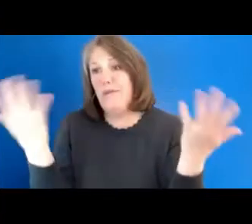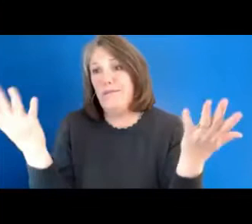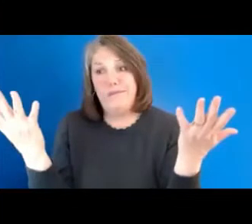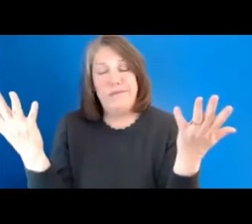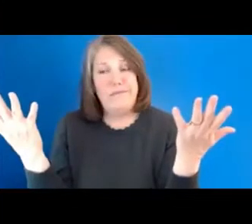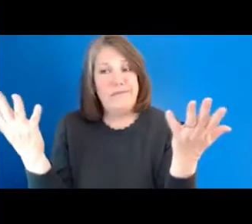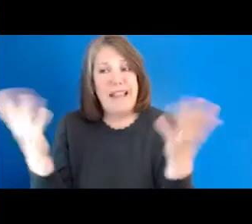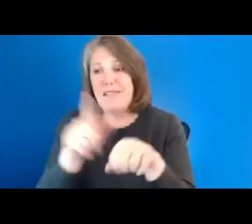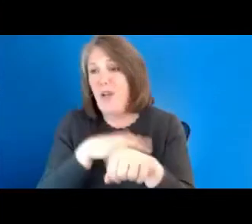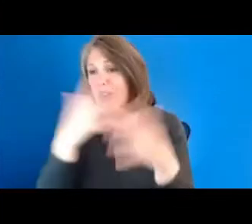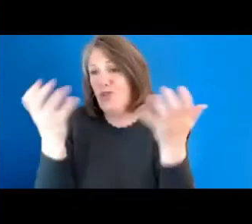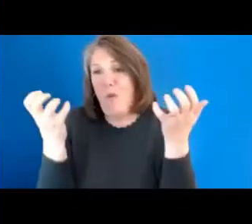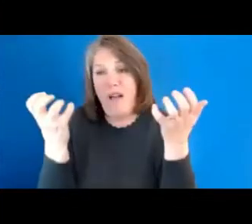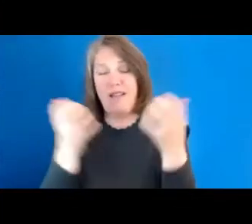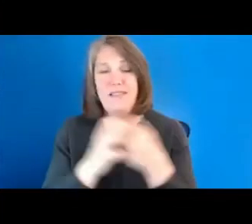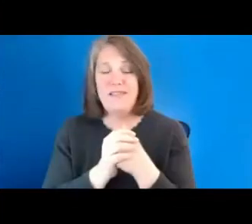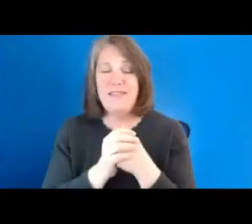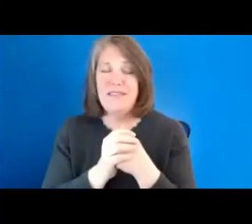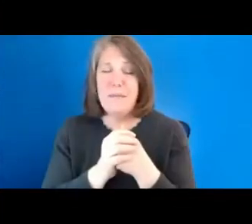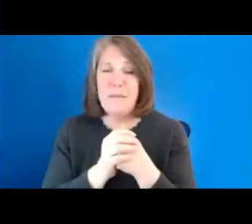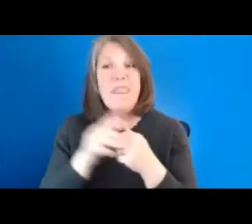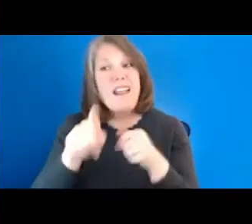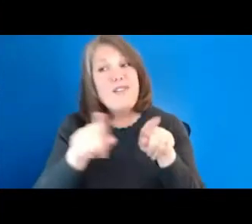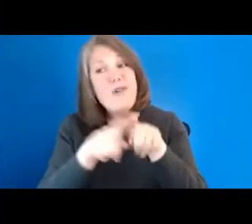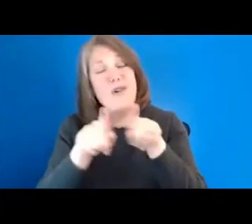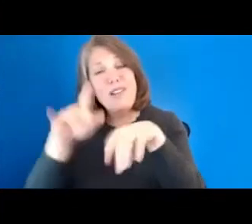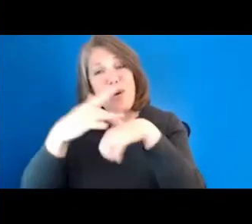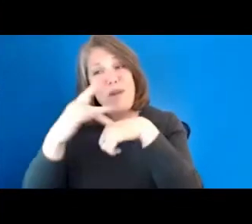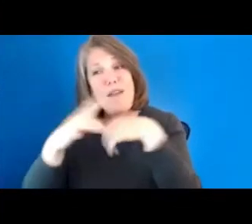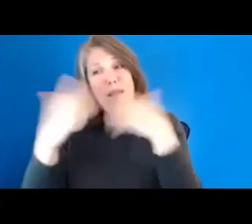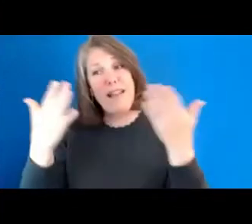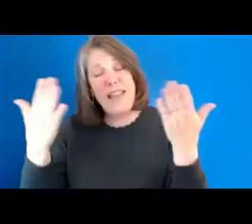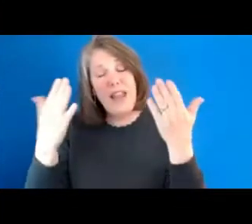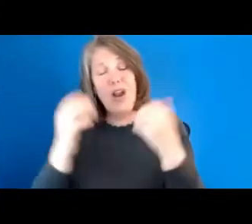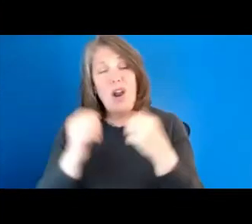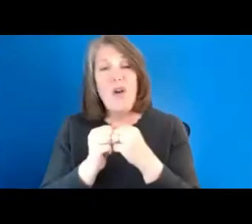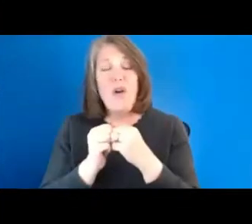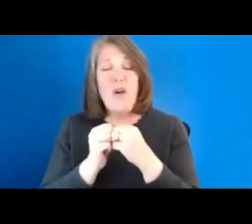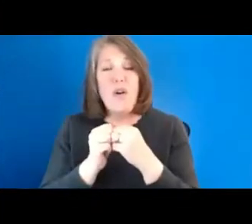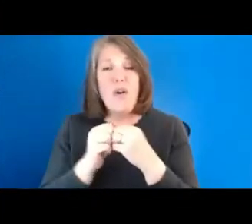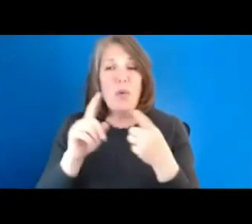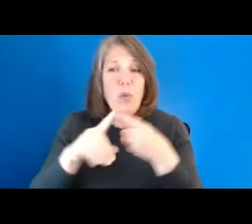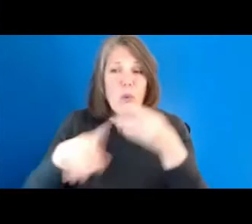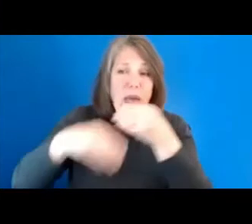would like, and you are also available here to add all of these buttons.